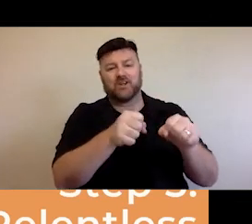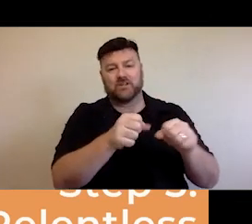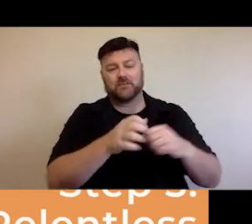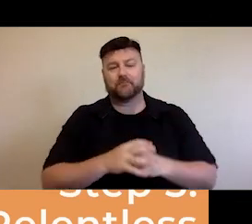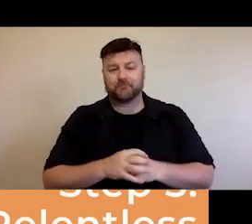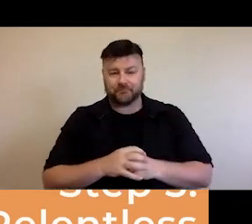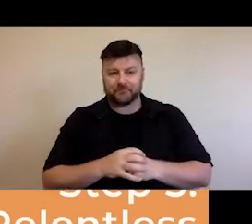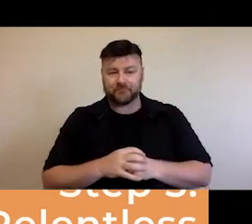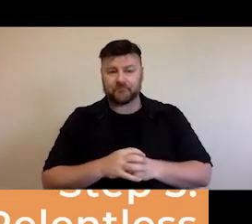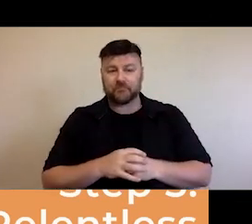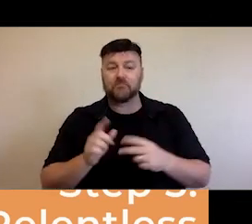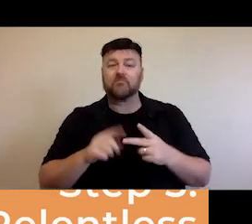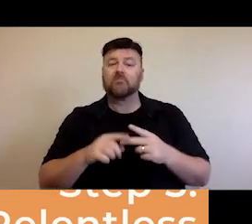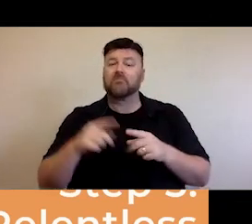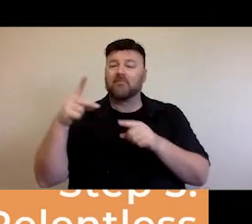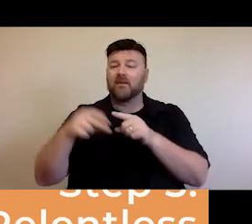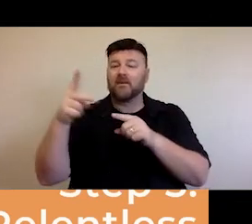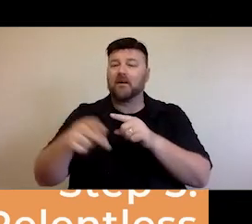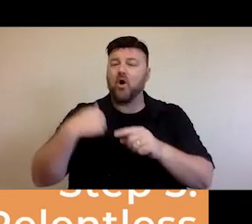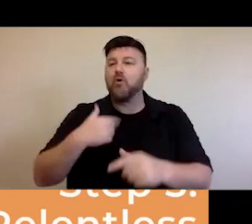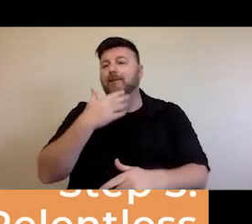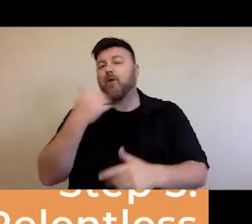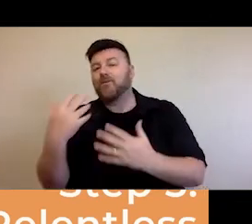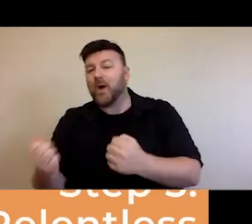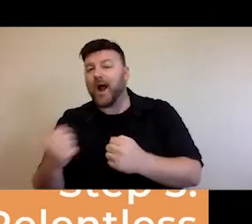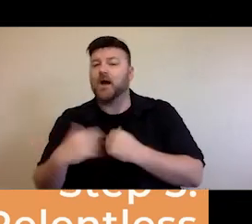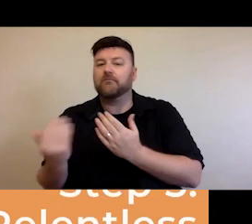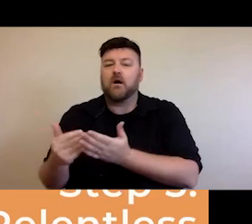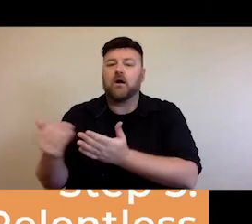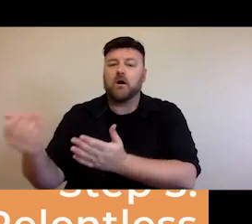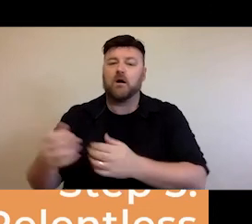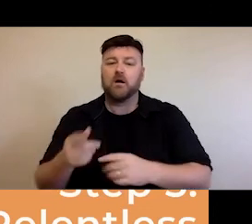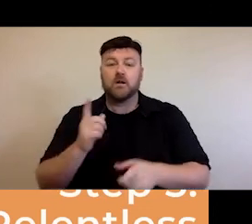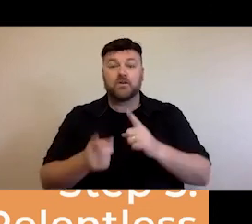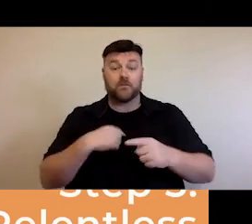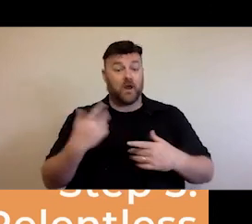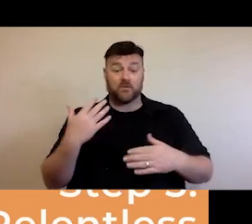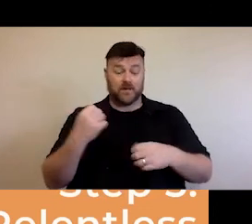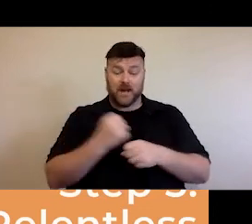point is - cut off all the extras, all the nice-to-haves. Sometimes we do a lot of work and we produce documents or we produce reports, and